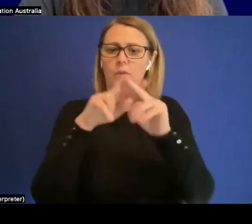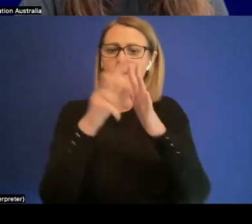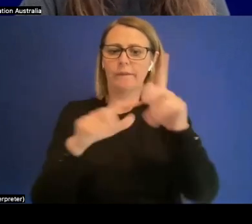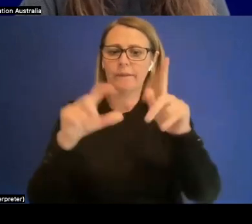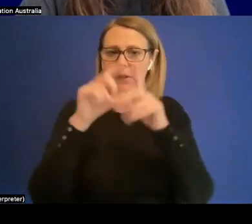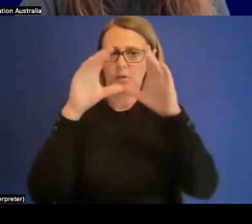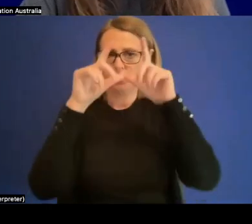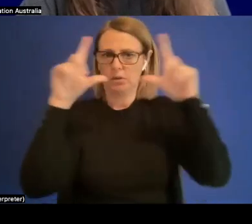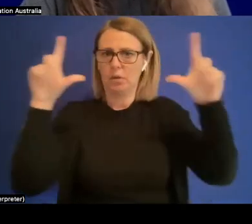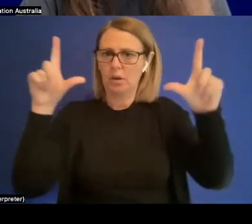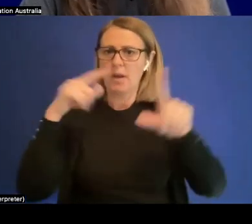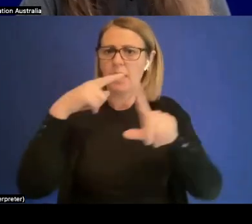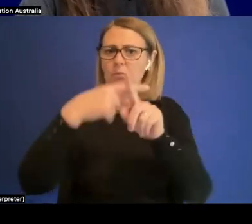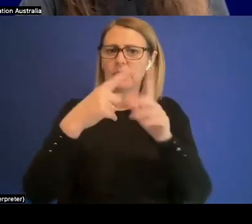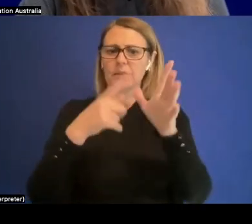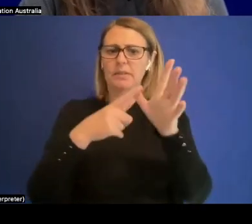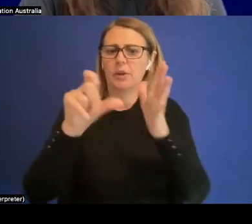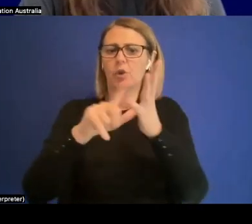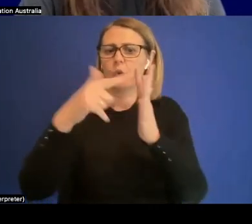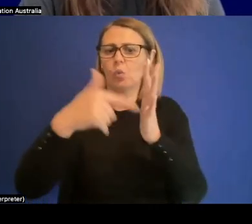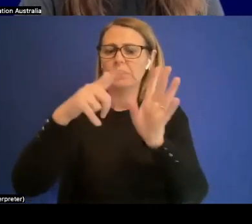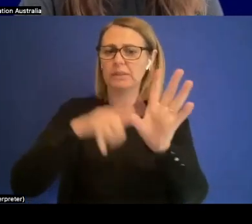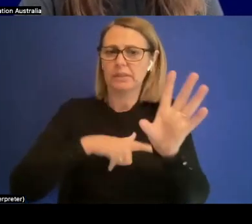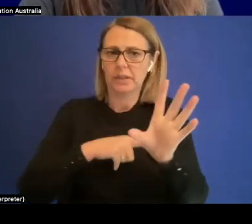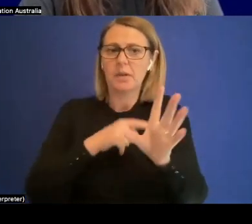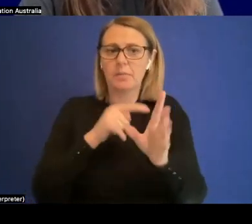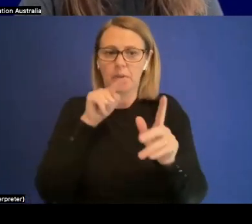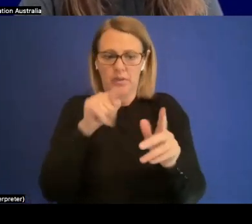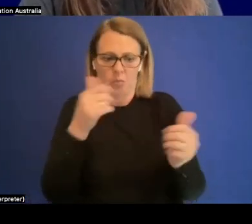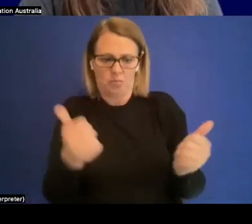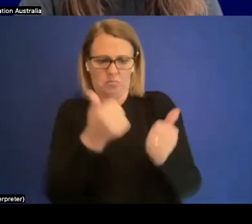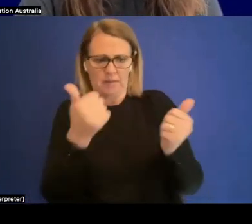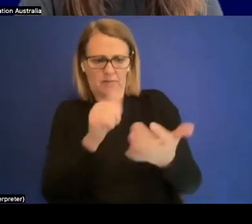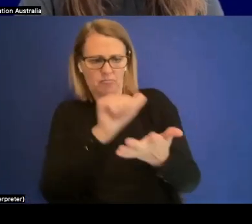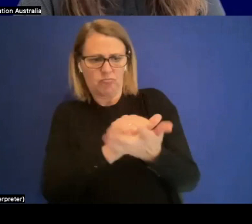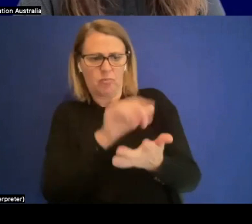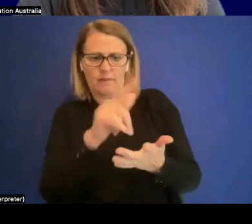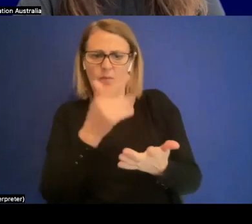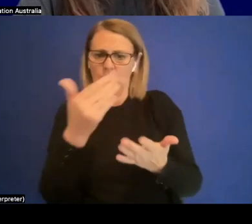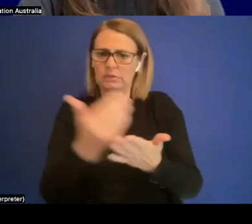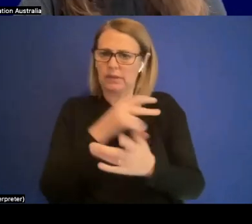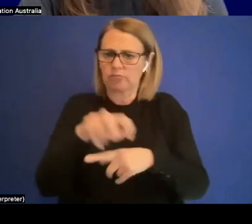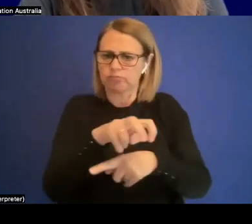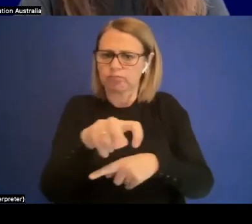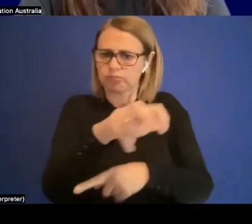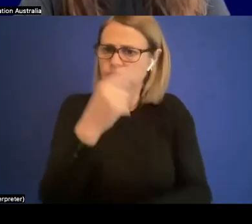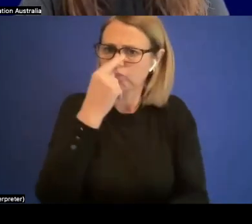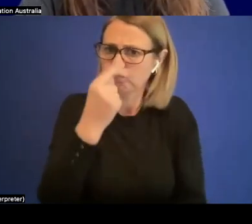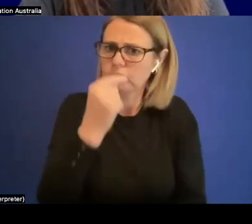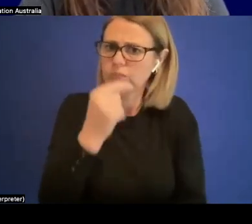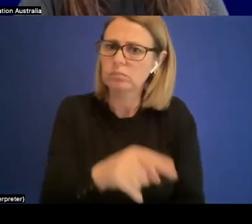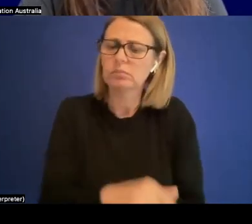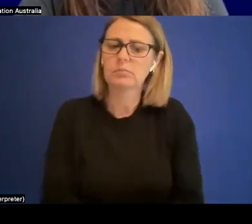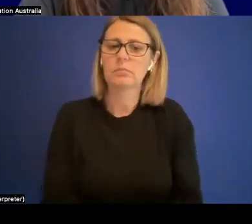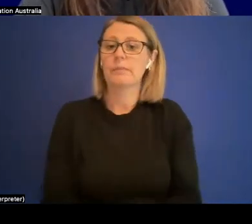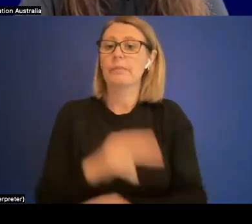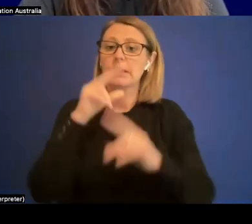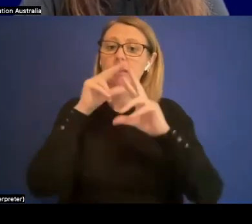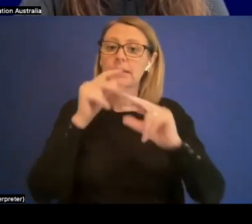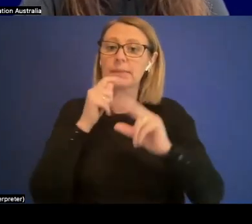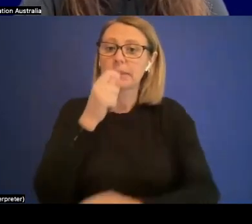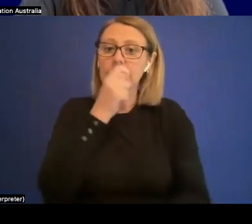seemed to be adequate for safe mobility. There was a speech pathologist involved in supporting